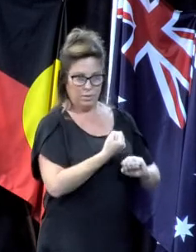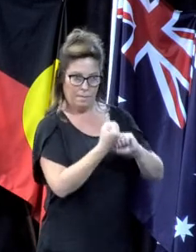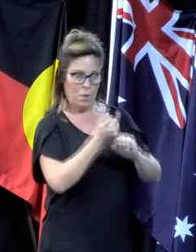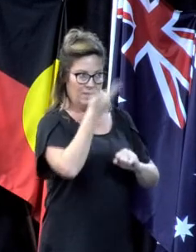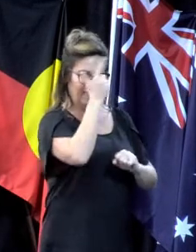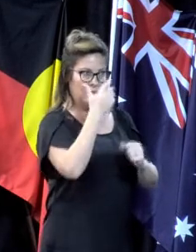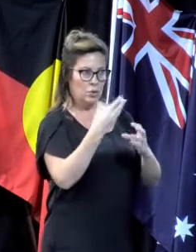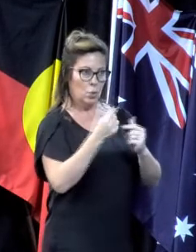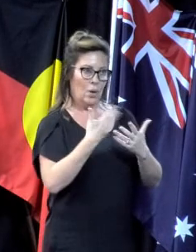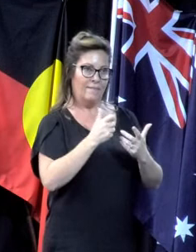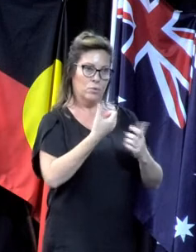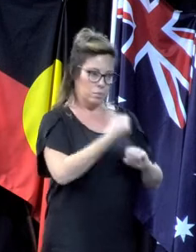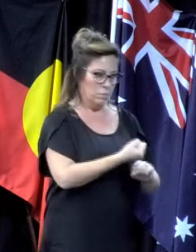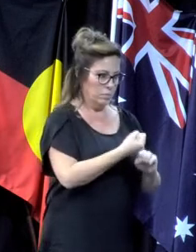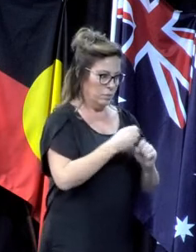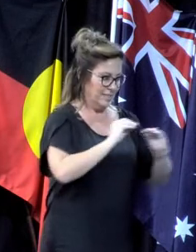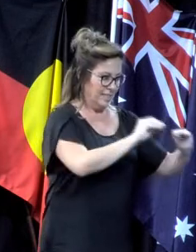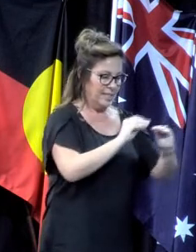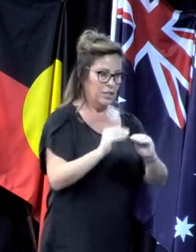So that’s just linked to our whole school professional learning